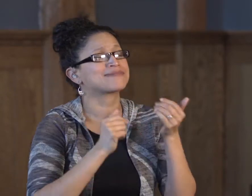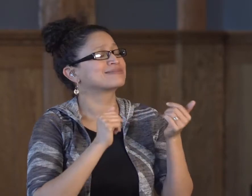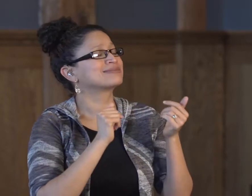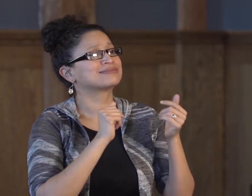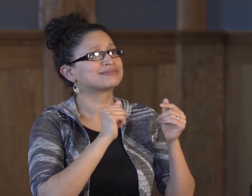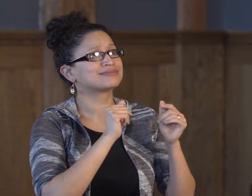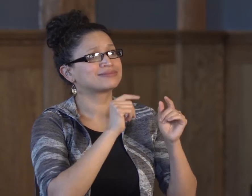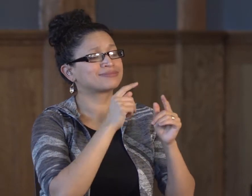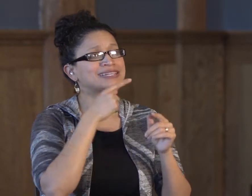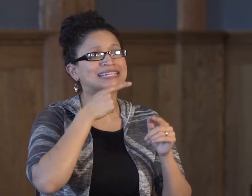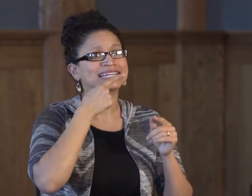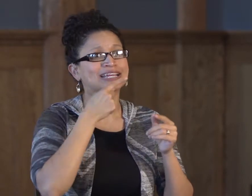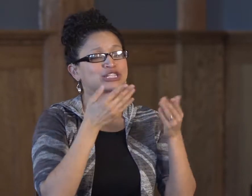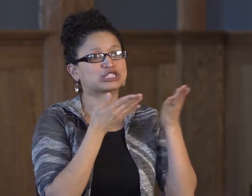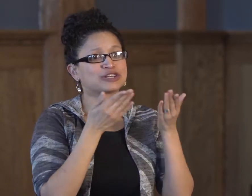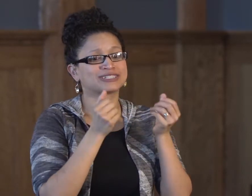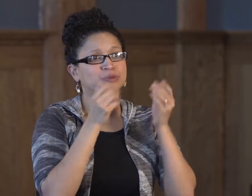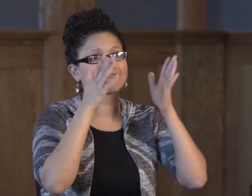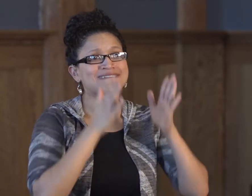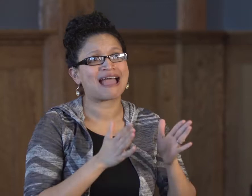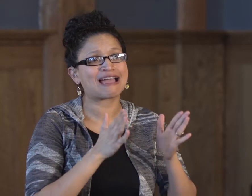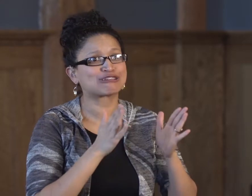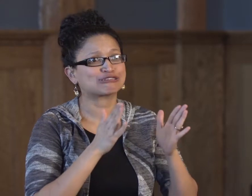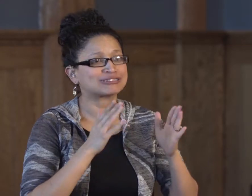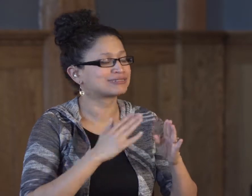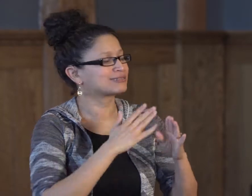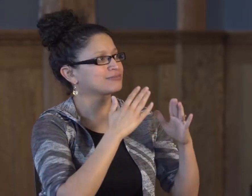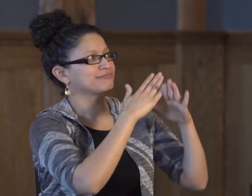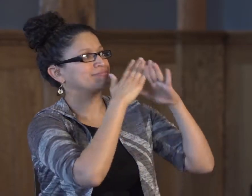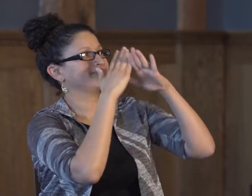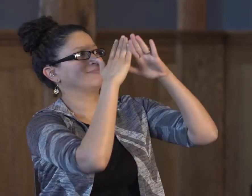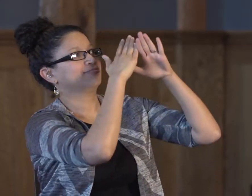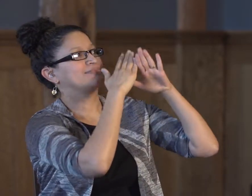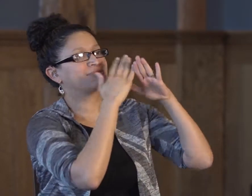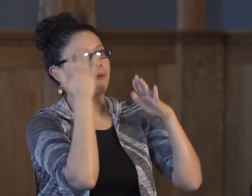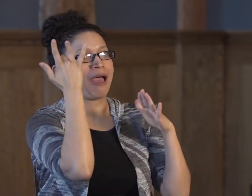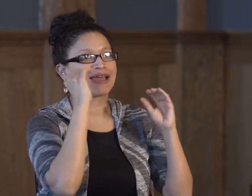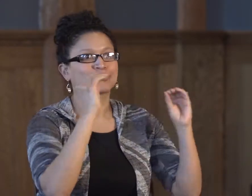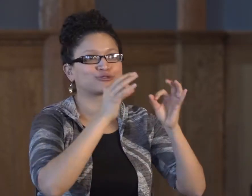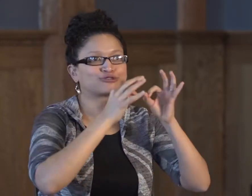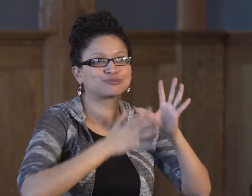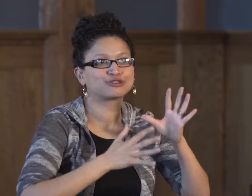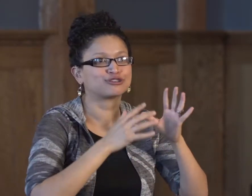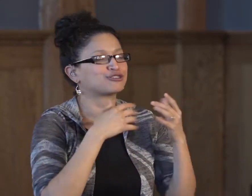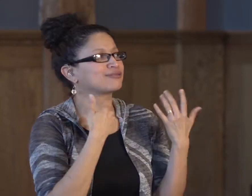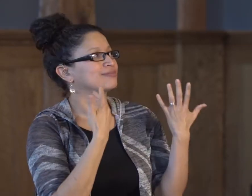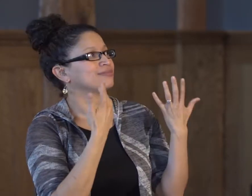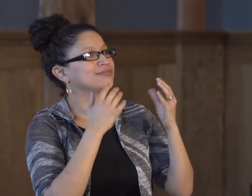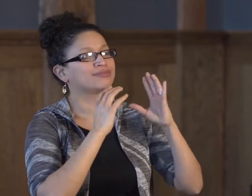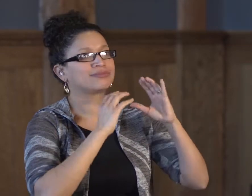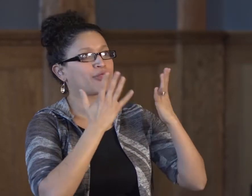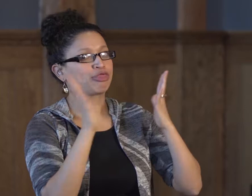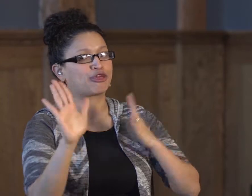enforcement or various programs. Service providers for the mainstream community often are not